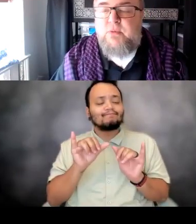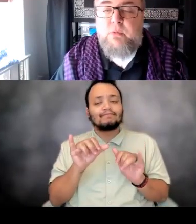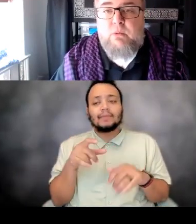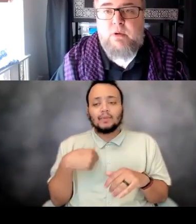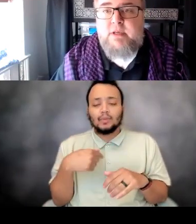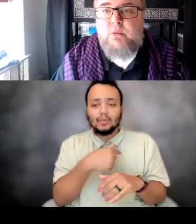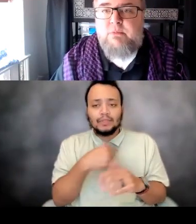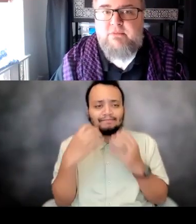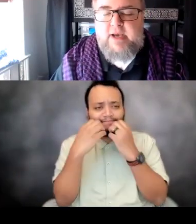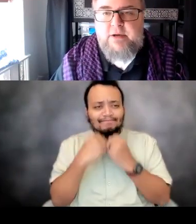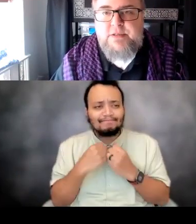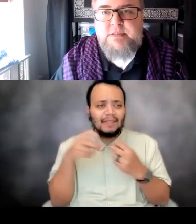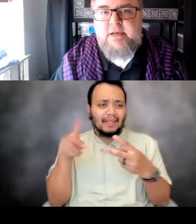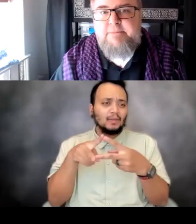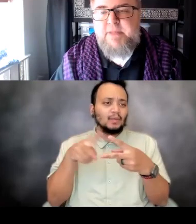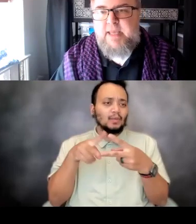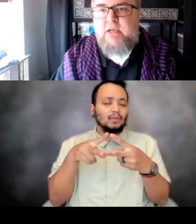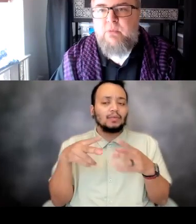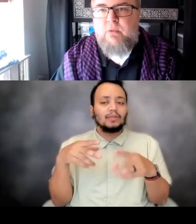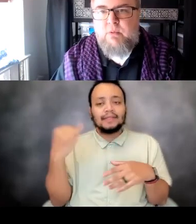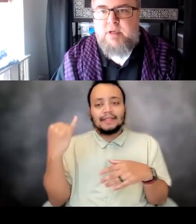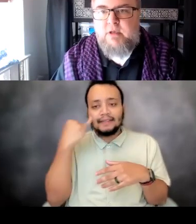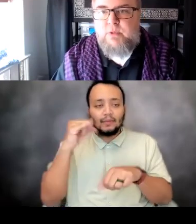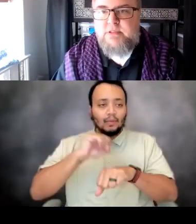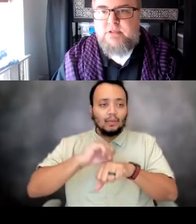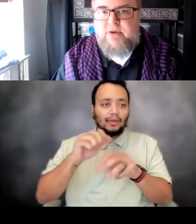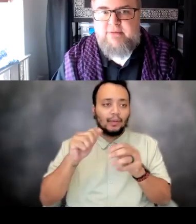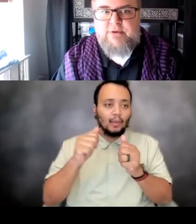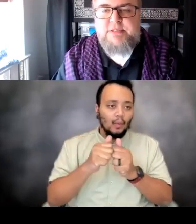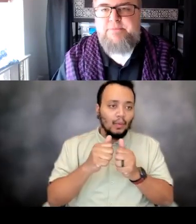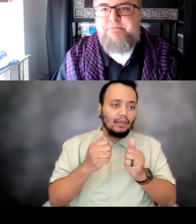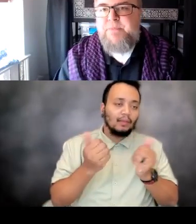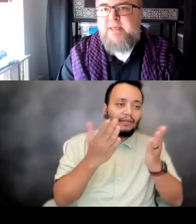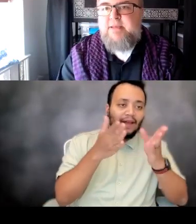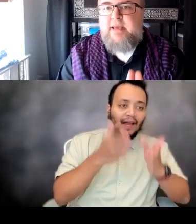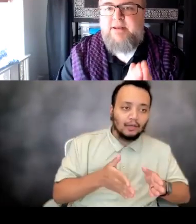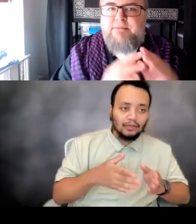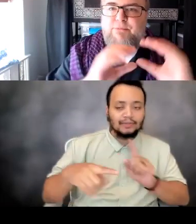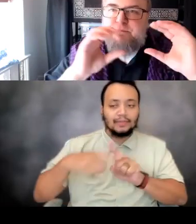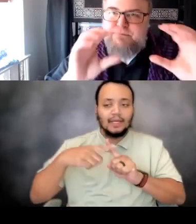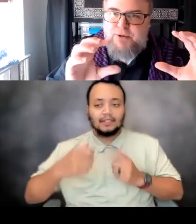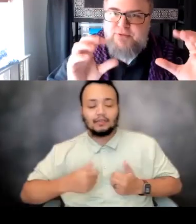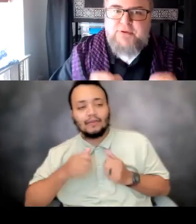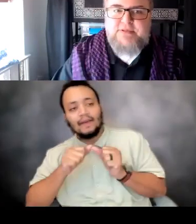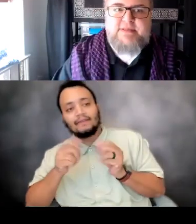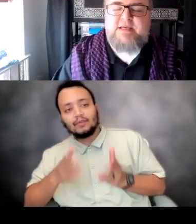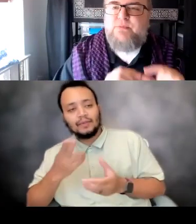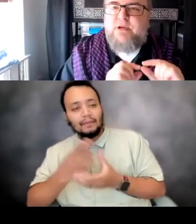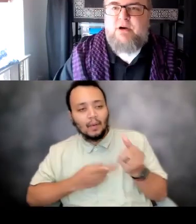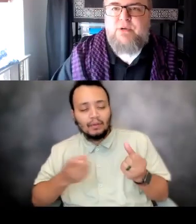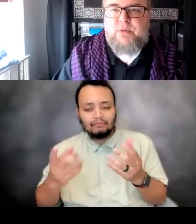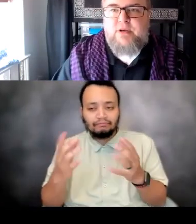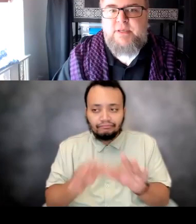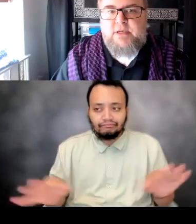both when we're working with providers and when we're working with survivors. And with both of those things we always want to be